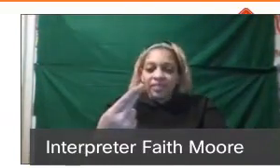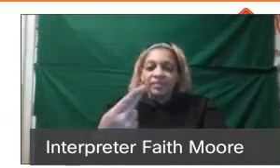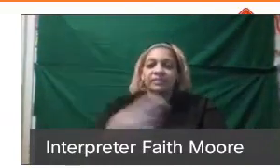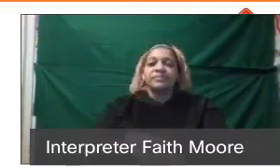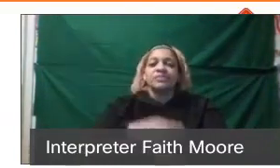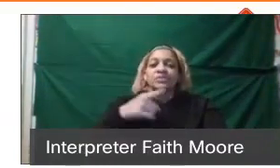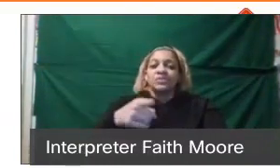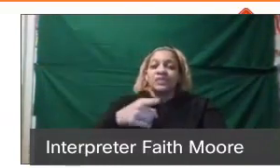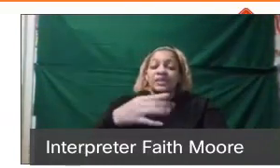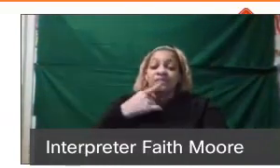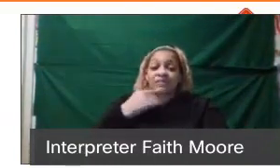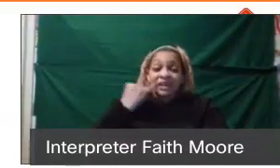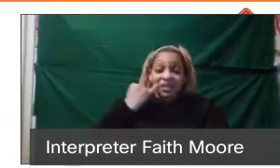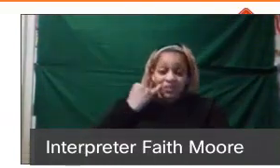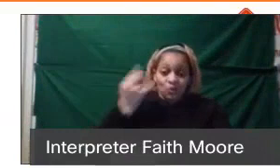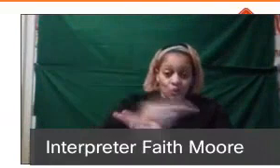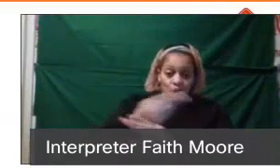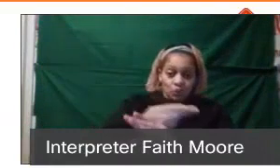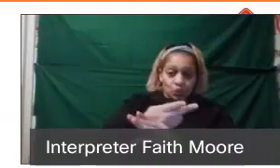Which is what you see here in the rendering on the right.